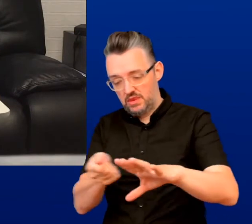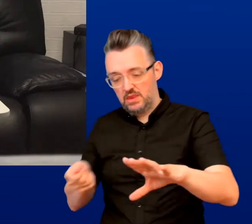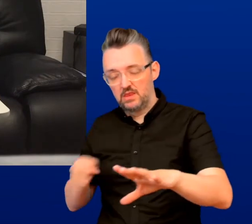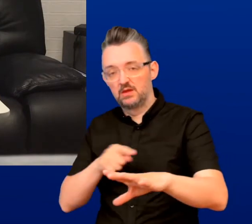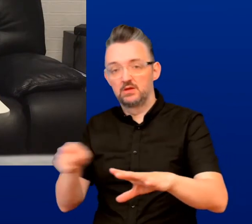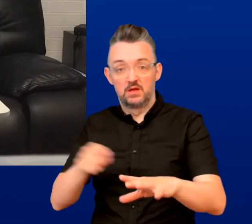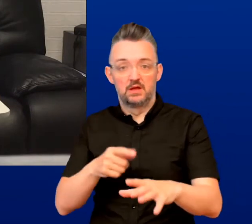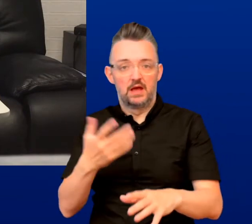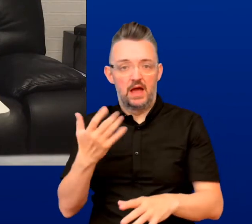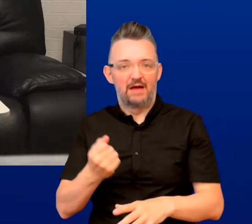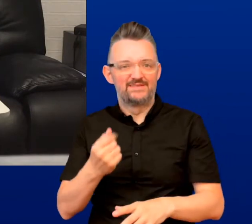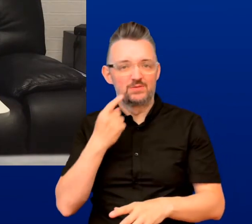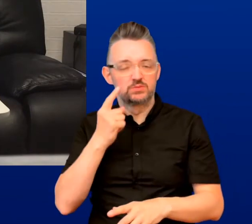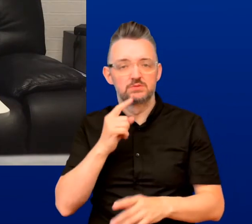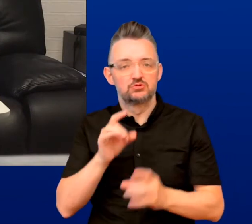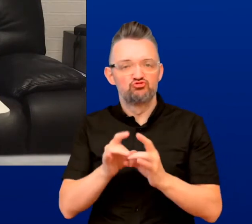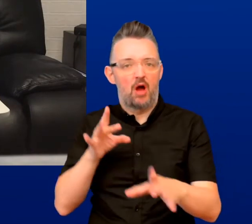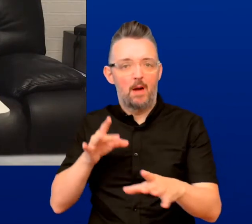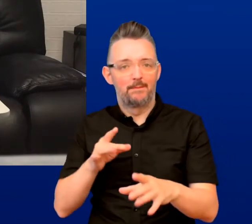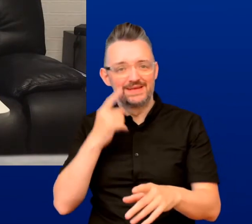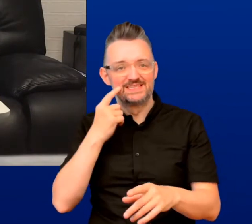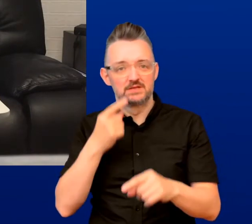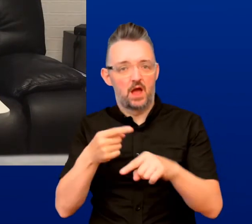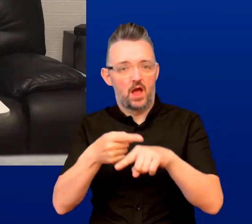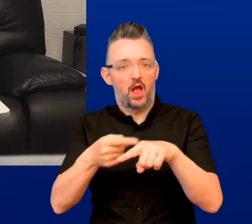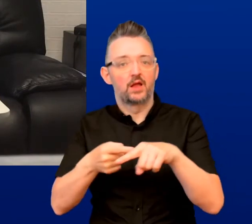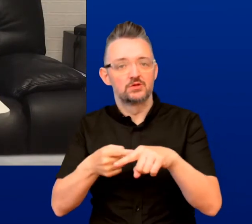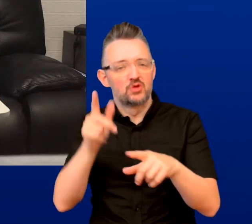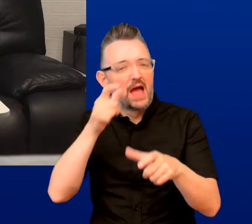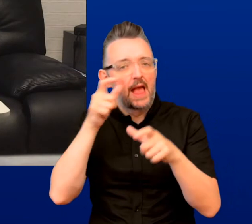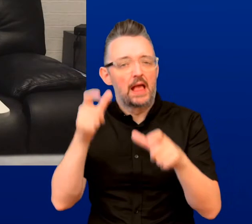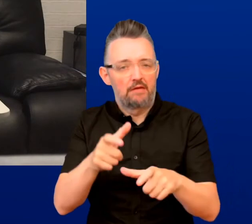easy to cut your hands on the sharp knife